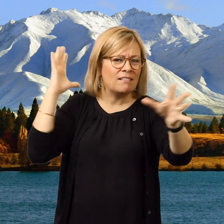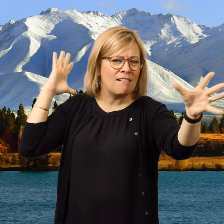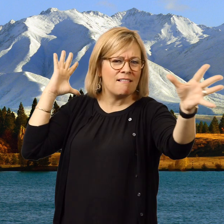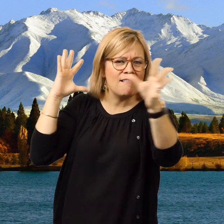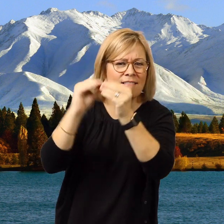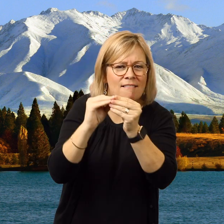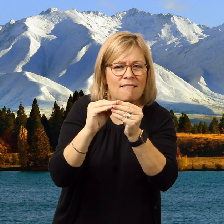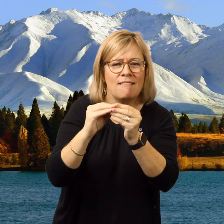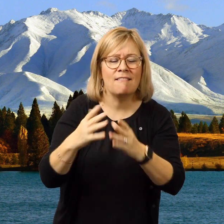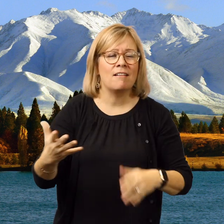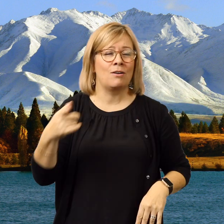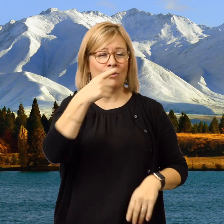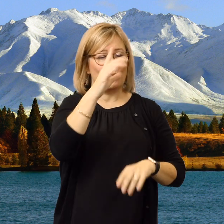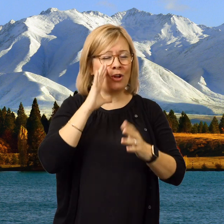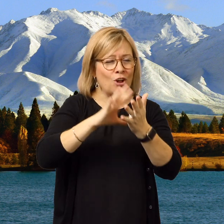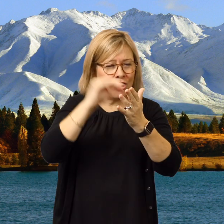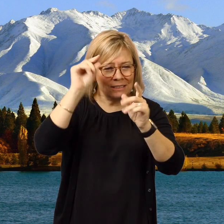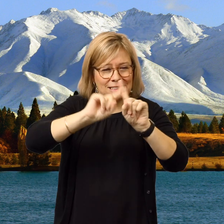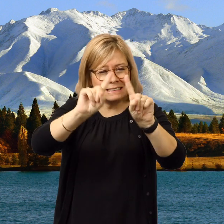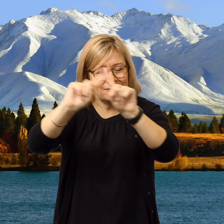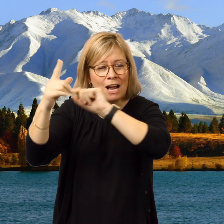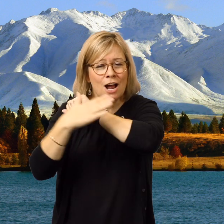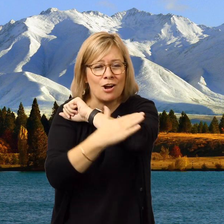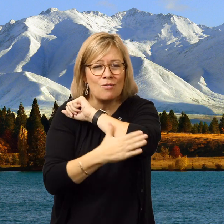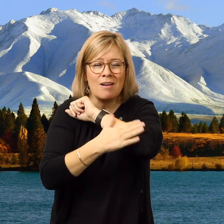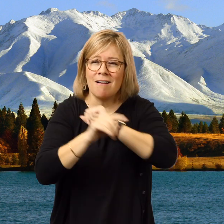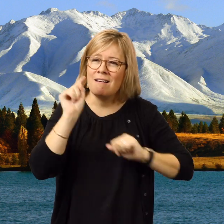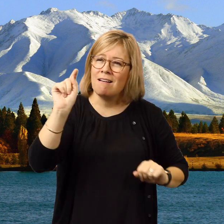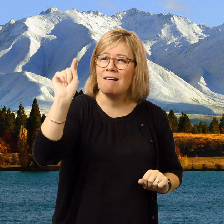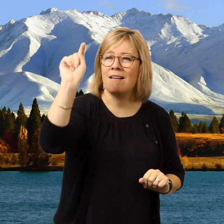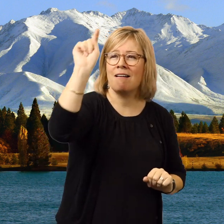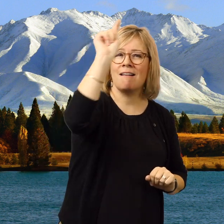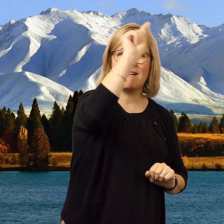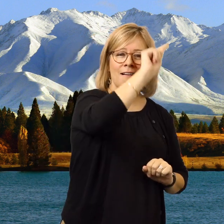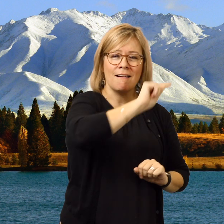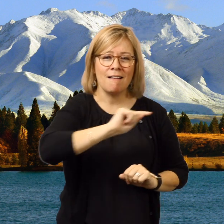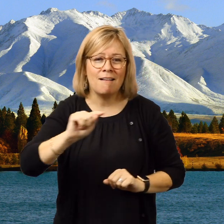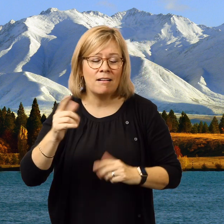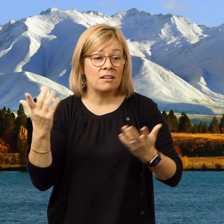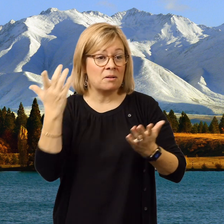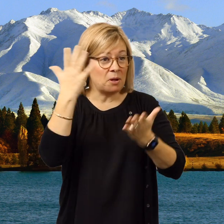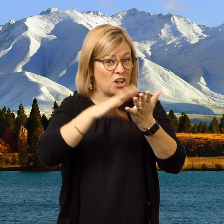years it's been in existence, and learning about different countries. You